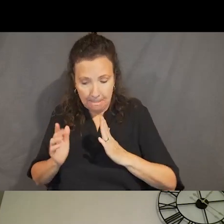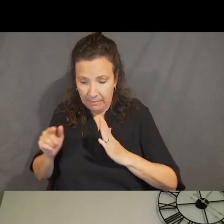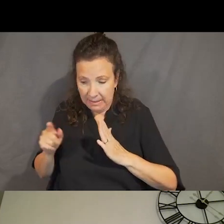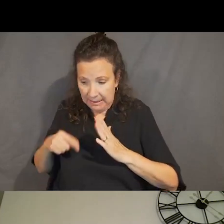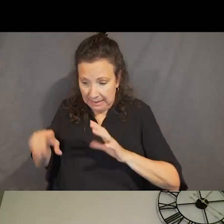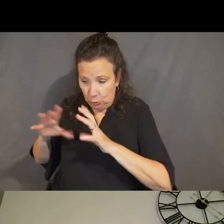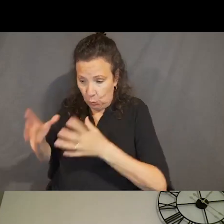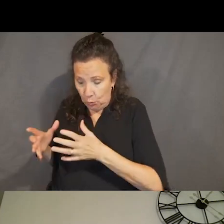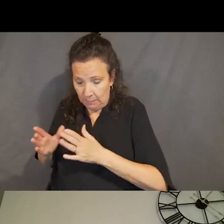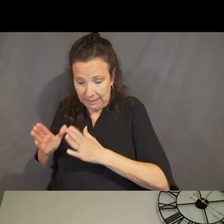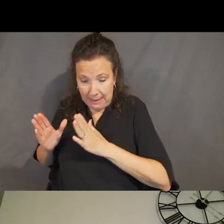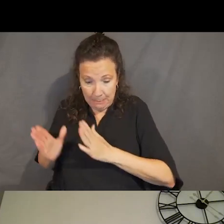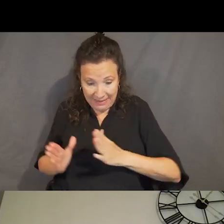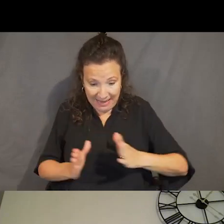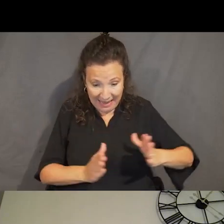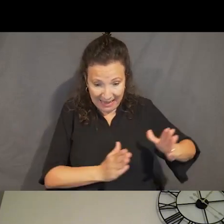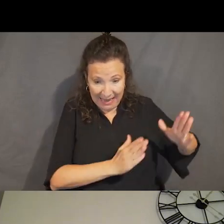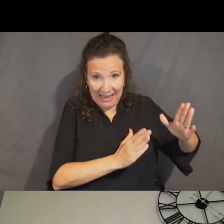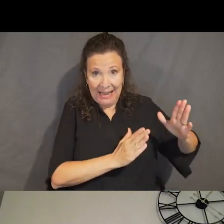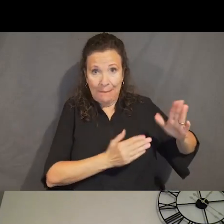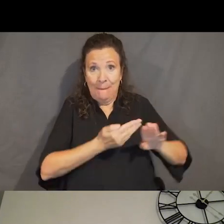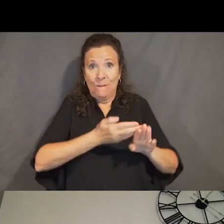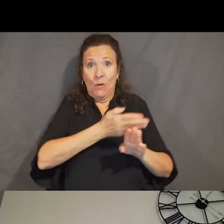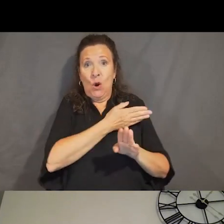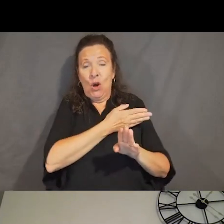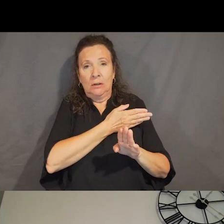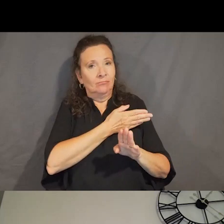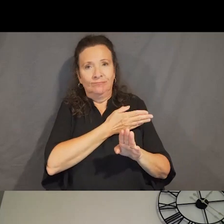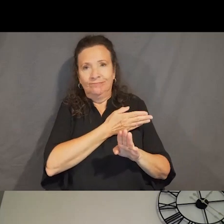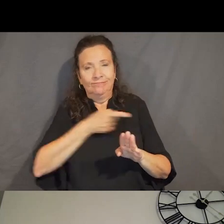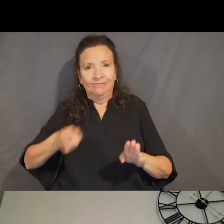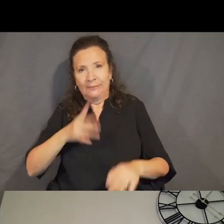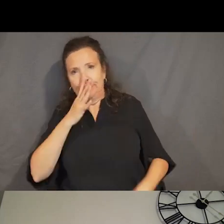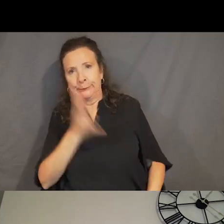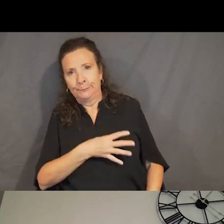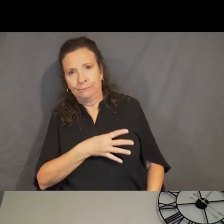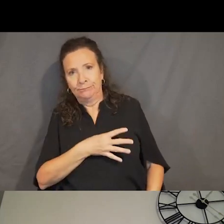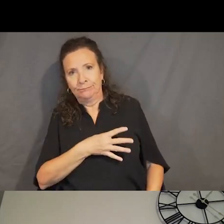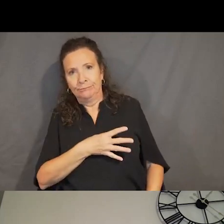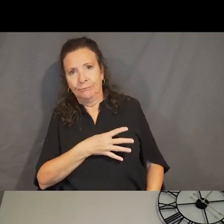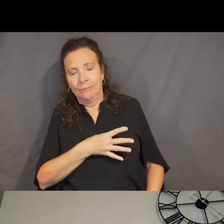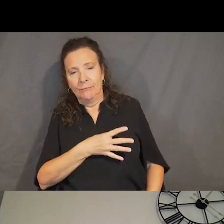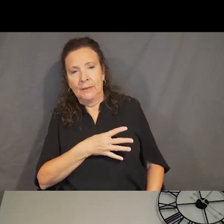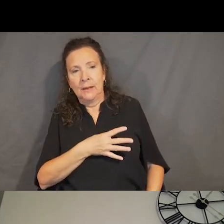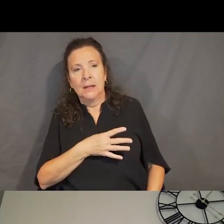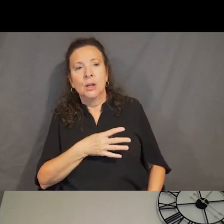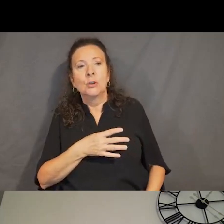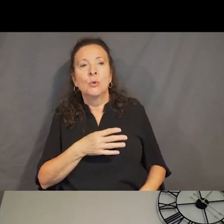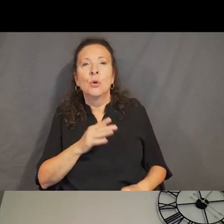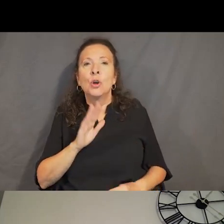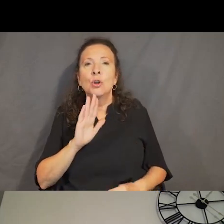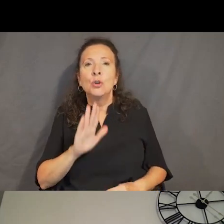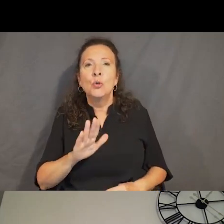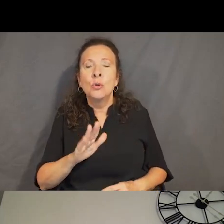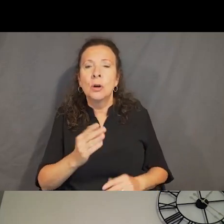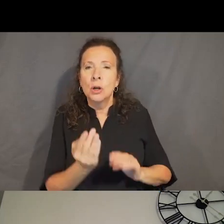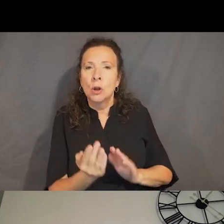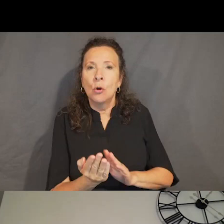neglected, and I want to talk to you about your approach for accessibility and how you